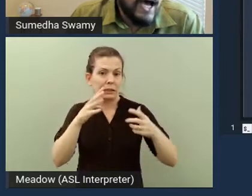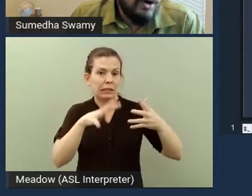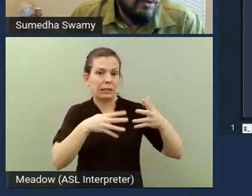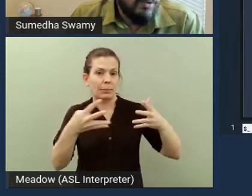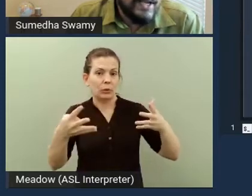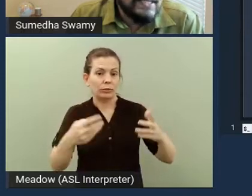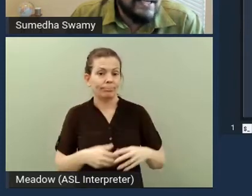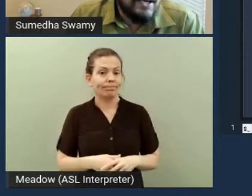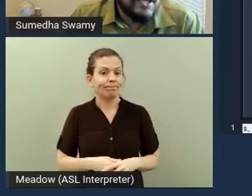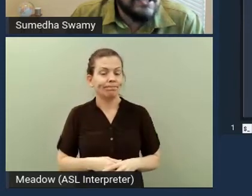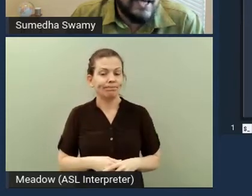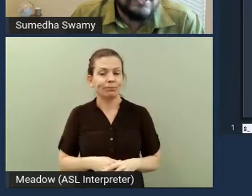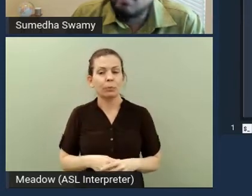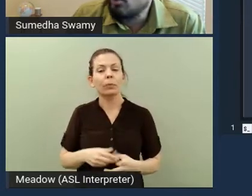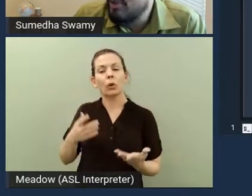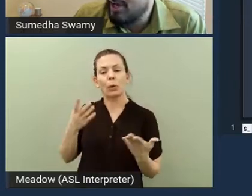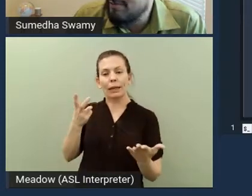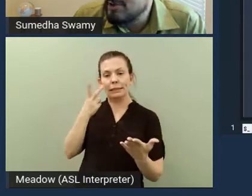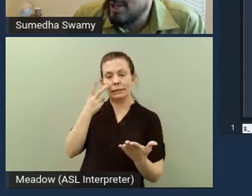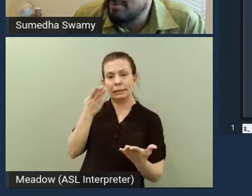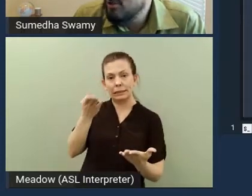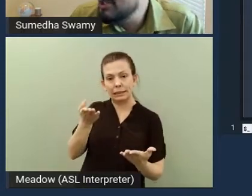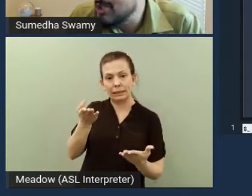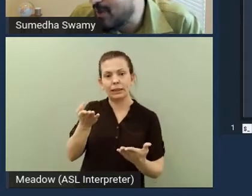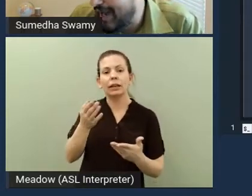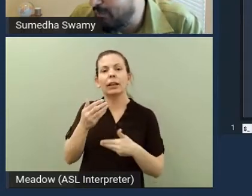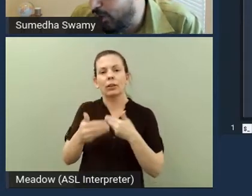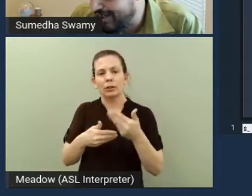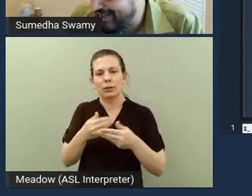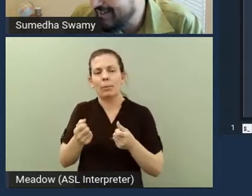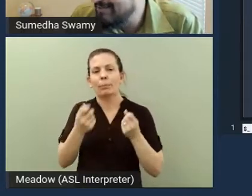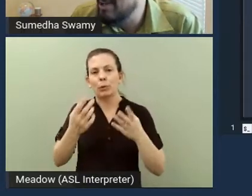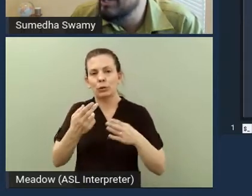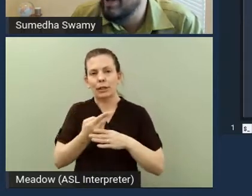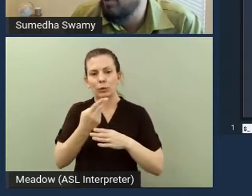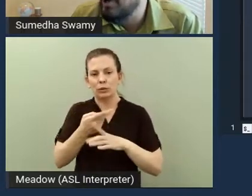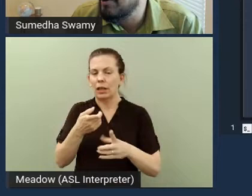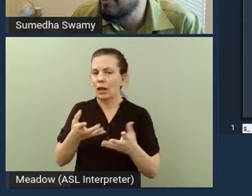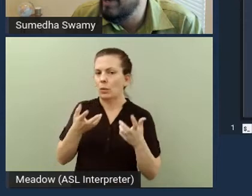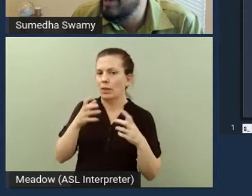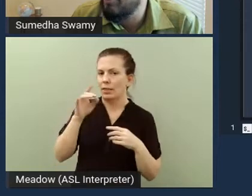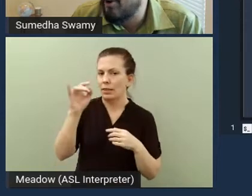Now, what I see here is there is the movie reviews table, which is what I wanted because I want to create,